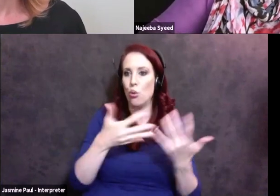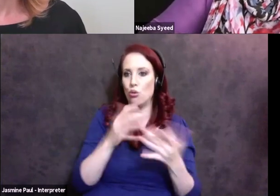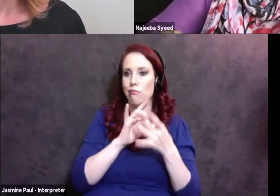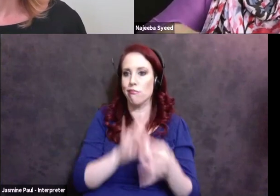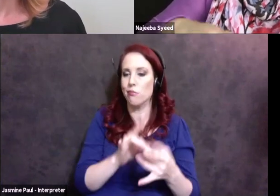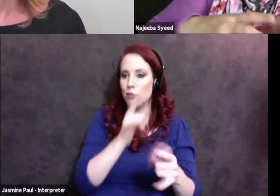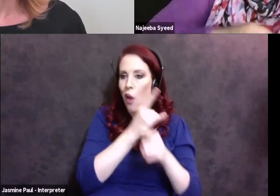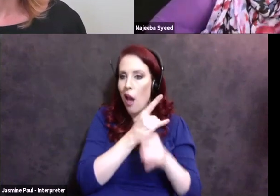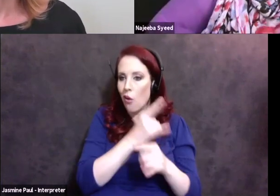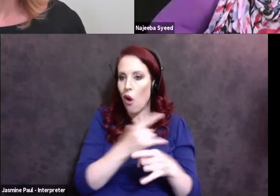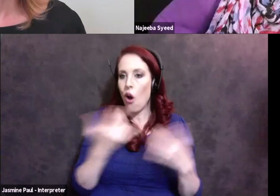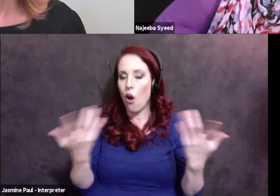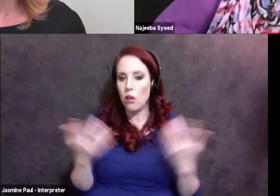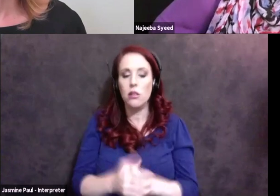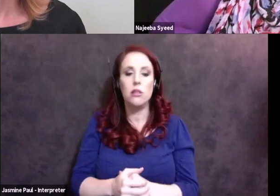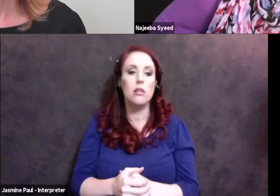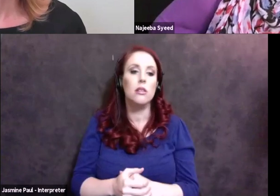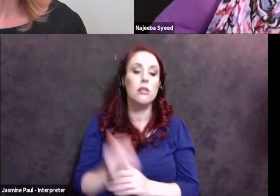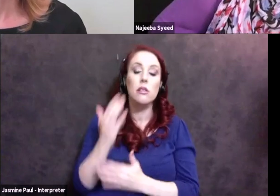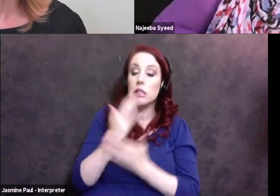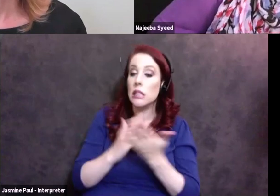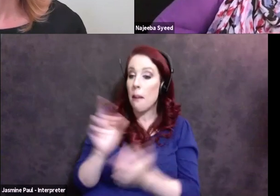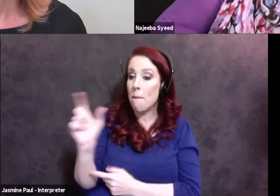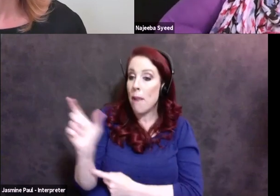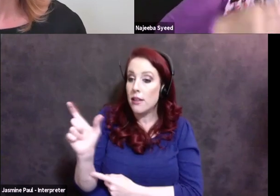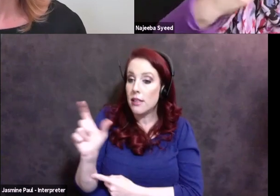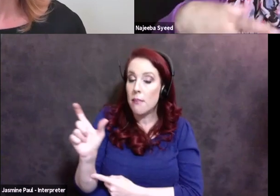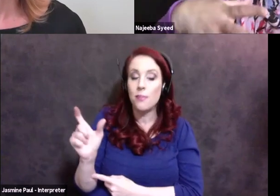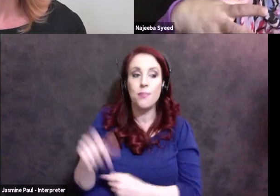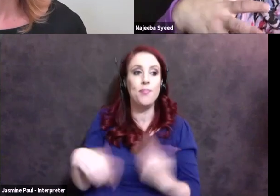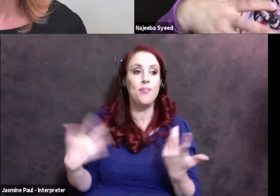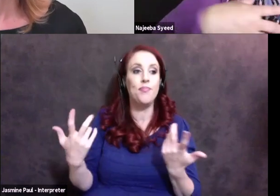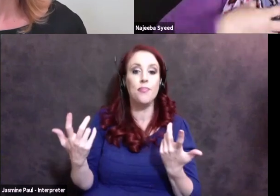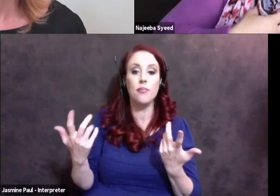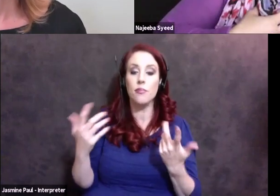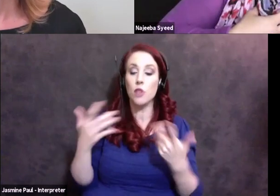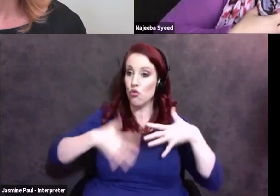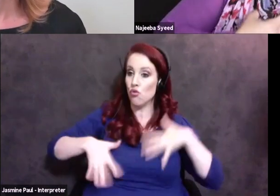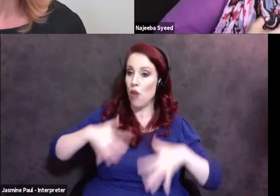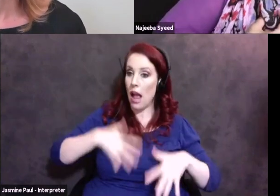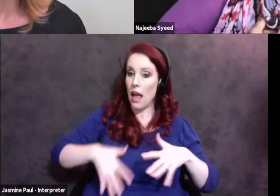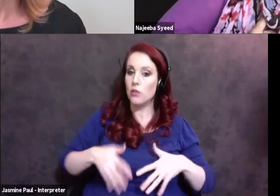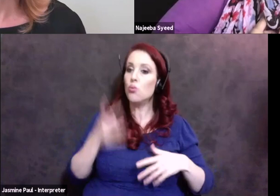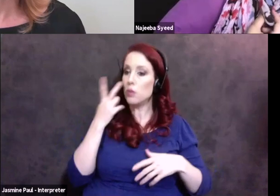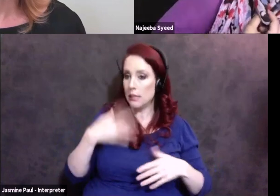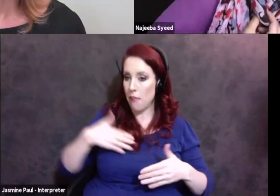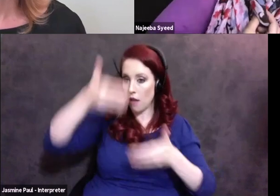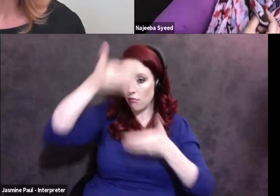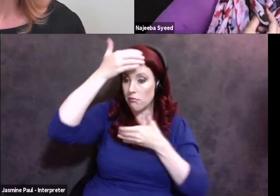Or some Muslims the form of dress as you can see with hijab and some people don't wear